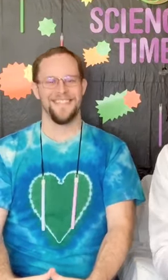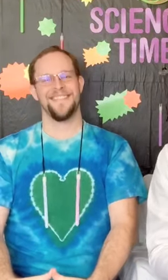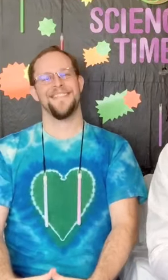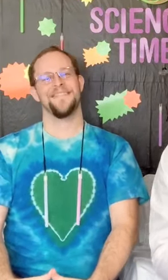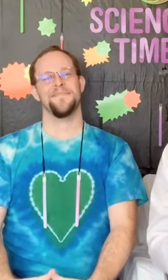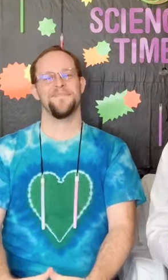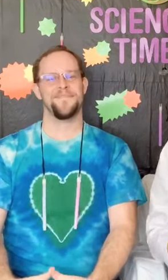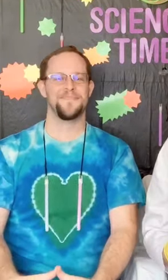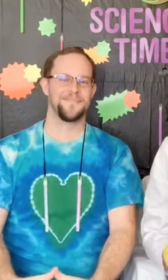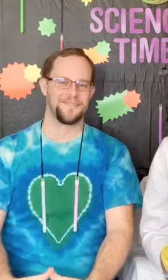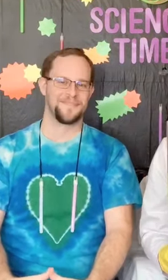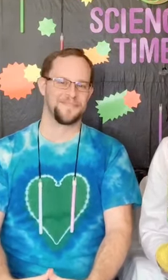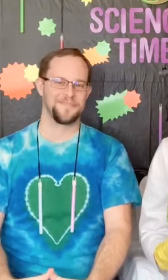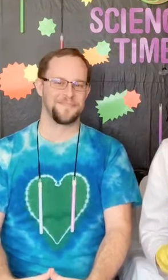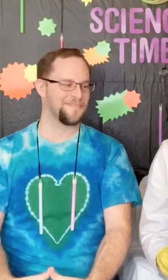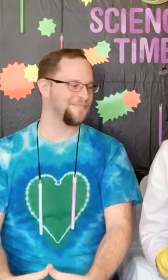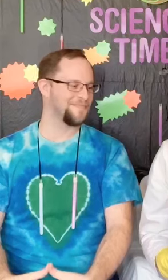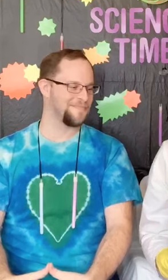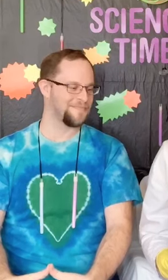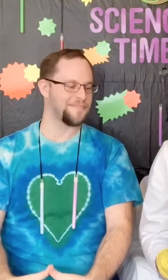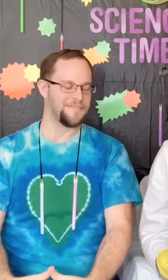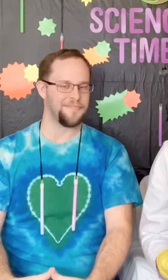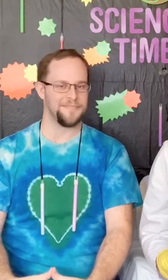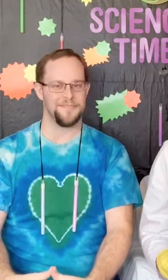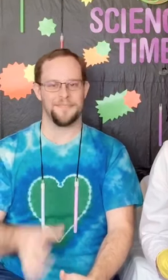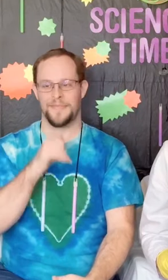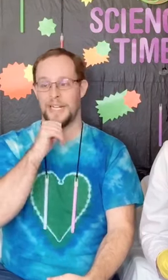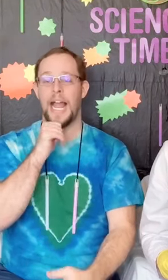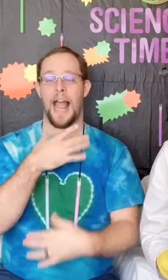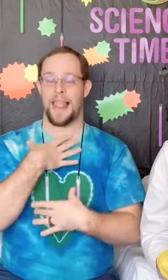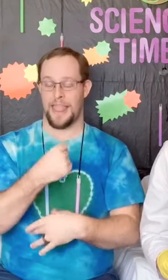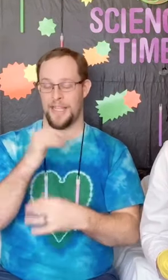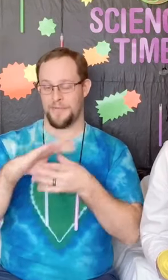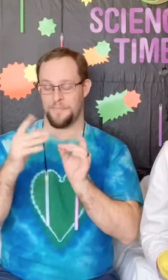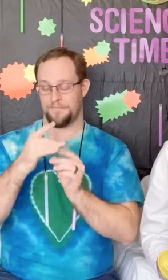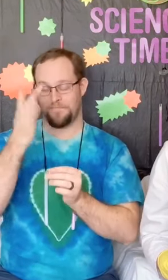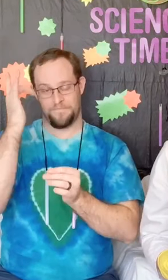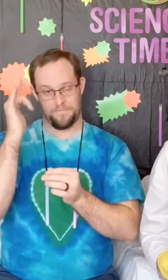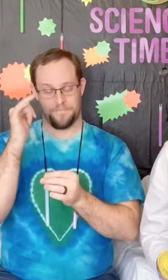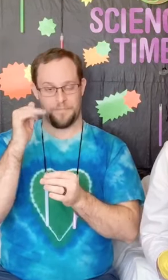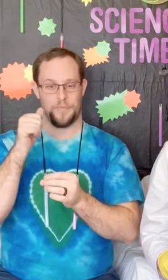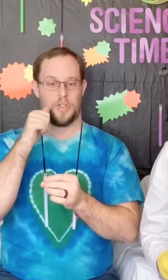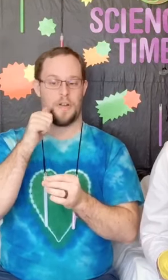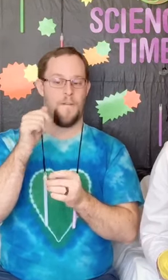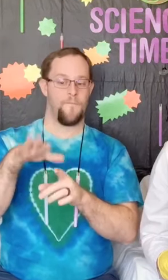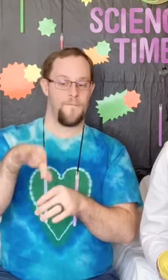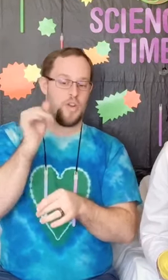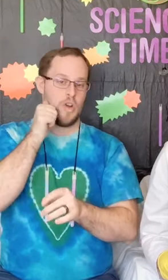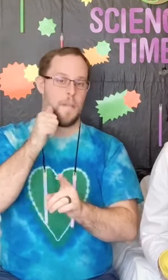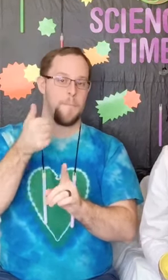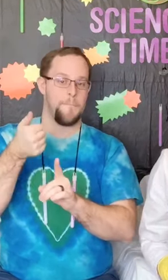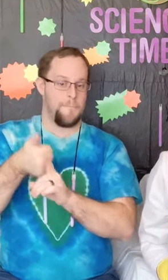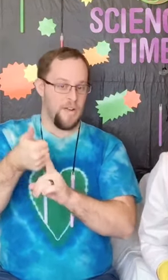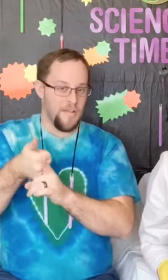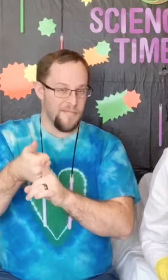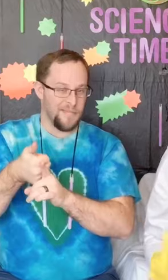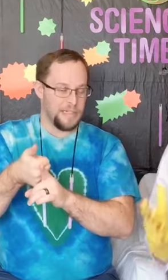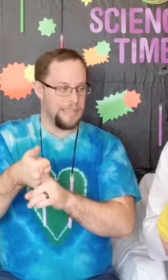Anyways, I like this story, not only because Charlotte discovered that she could be herself apart from what everyone else was saying,